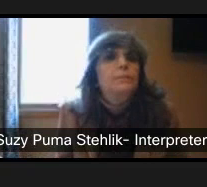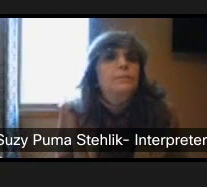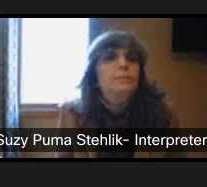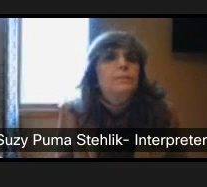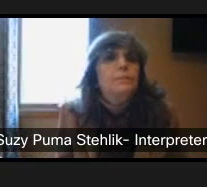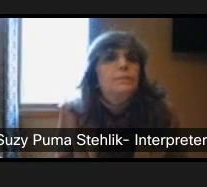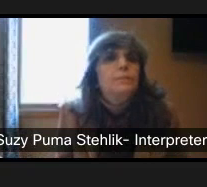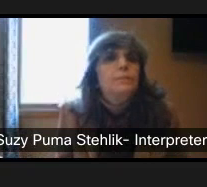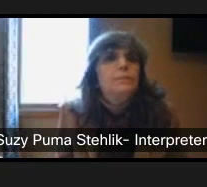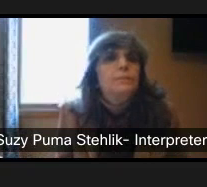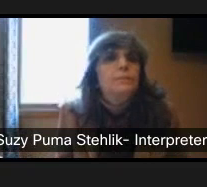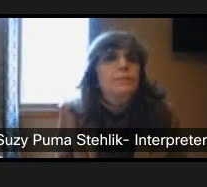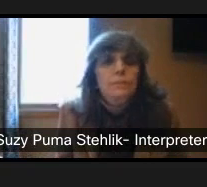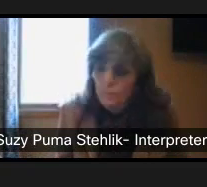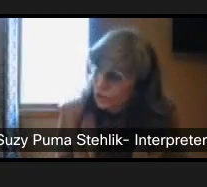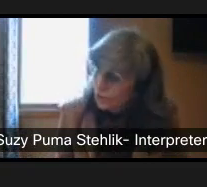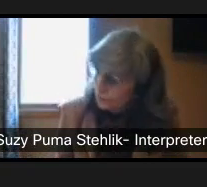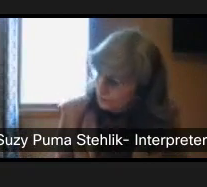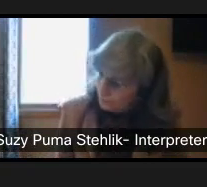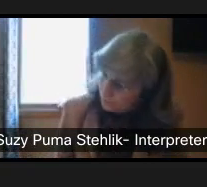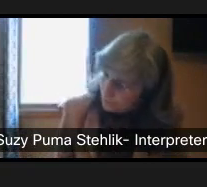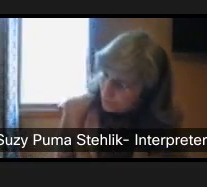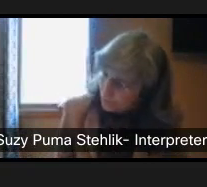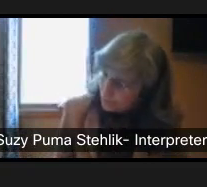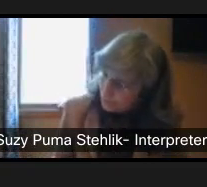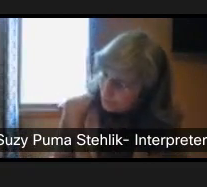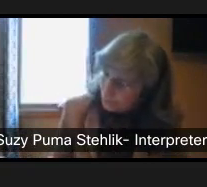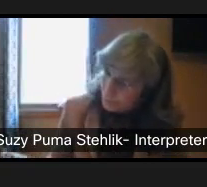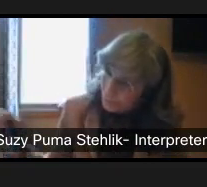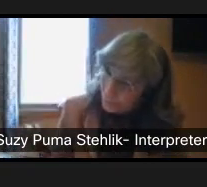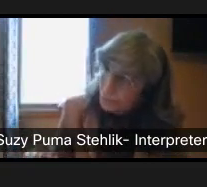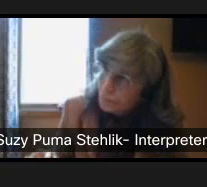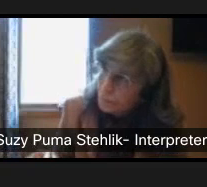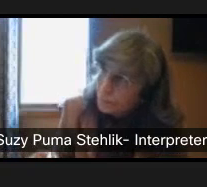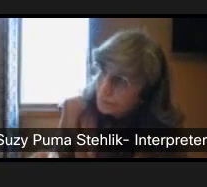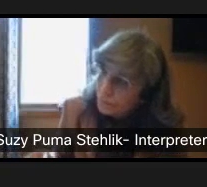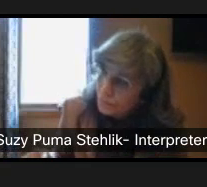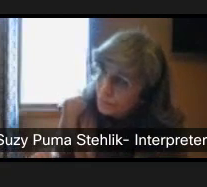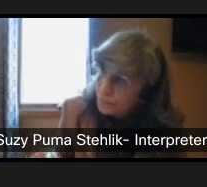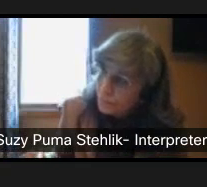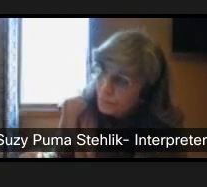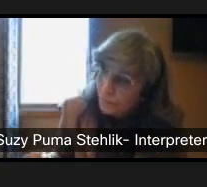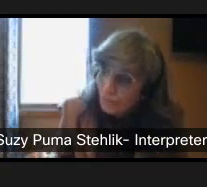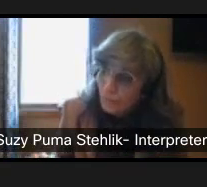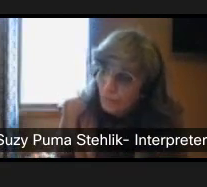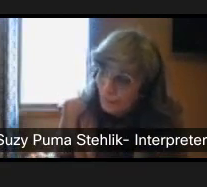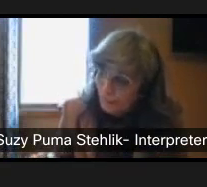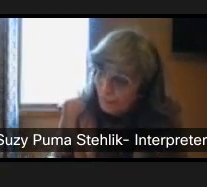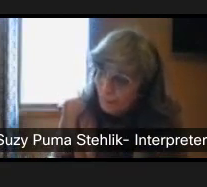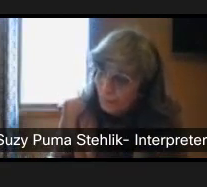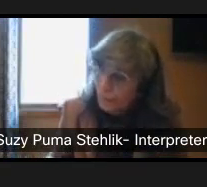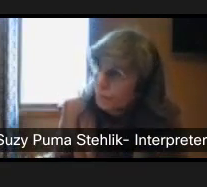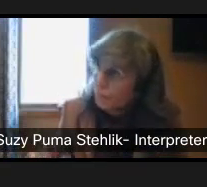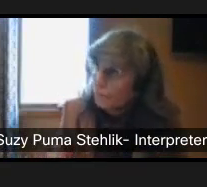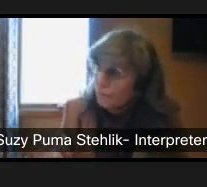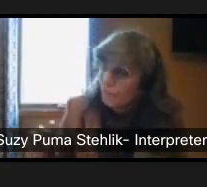Go ahead. I agree with I agree with the board. I just like, make a couple of comments pertaining to the property.